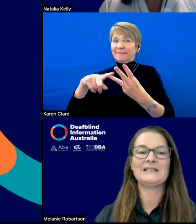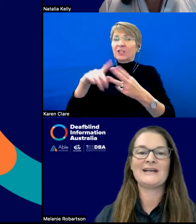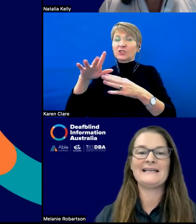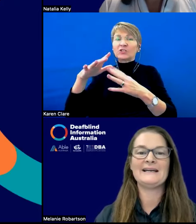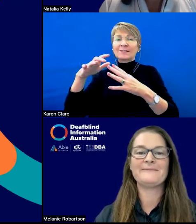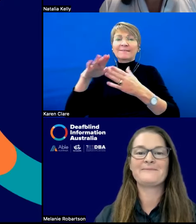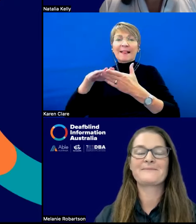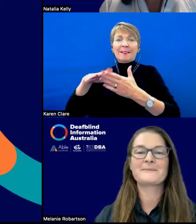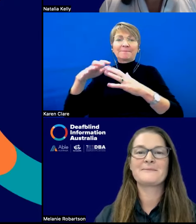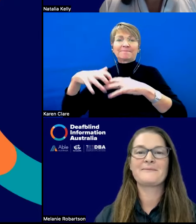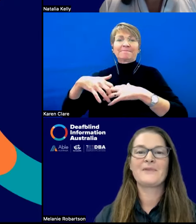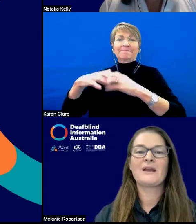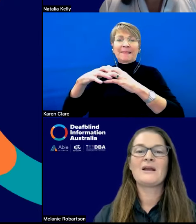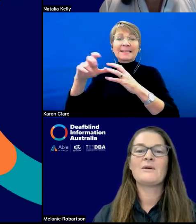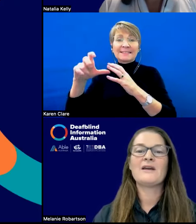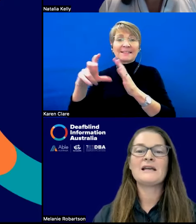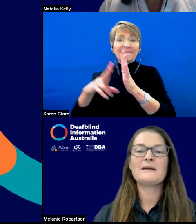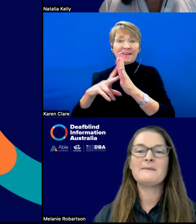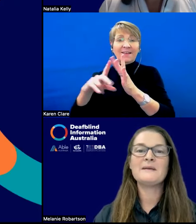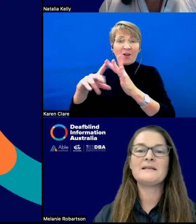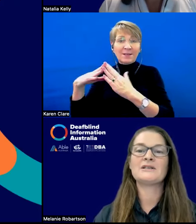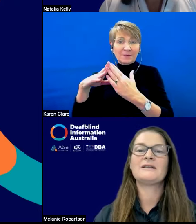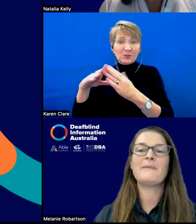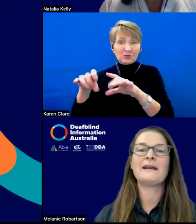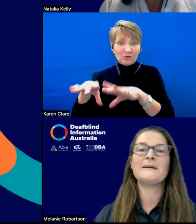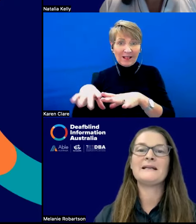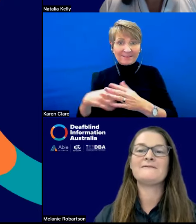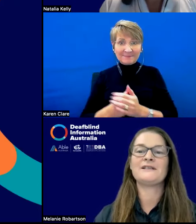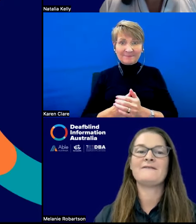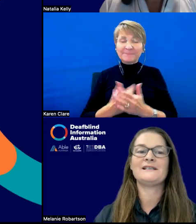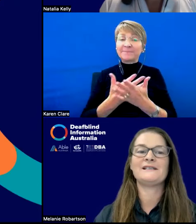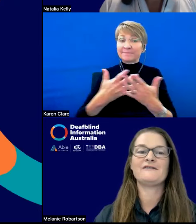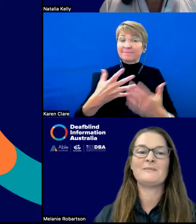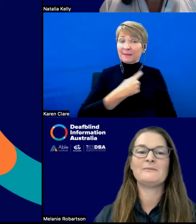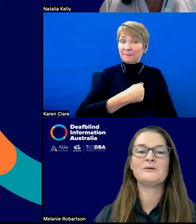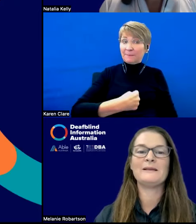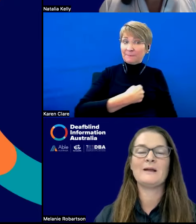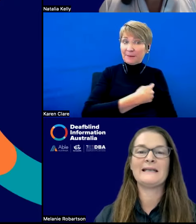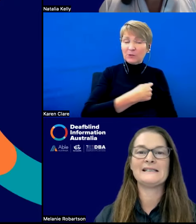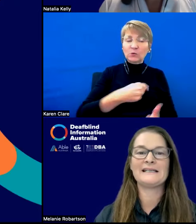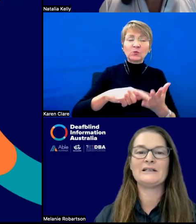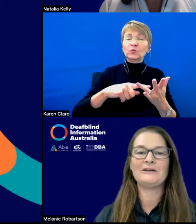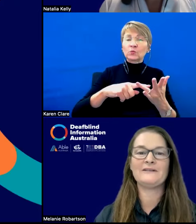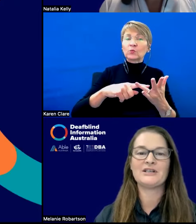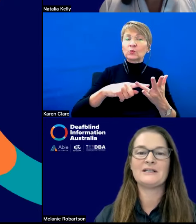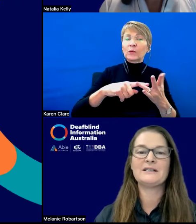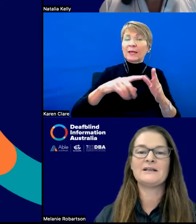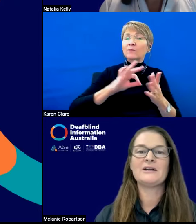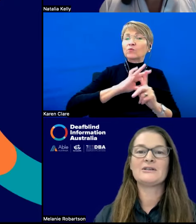Australia. With her commitment to the betterment of services for people with blindness and low vision,